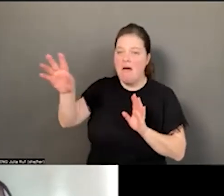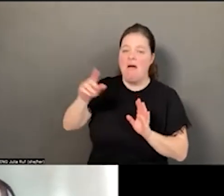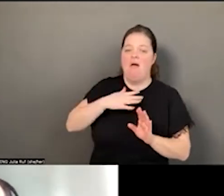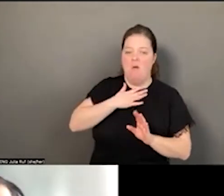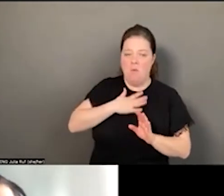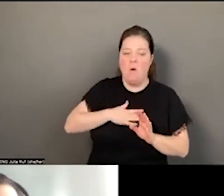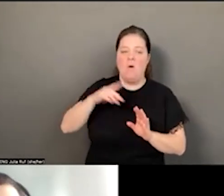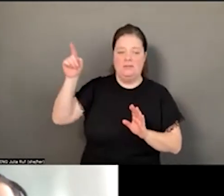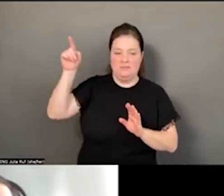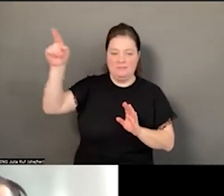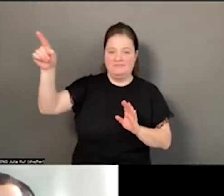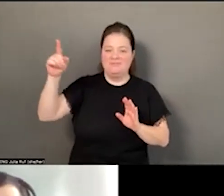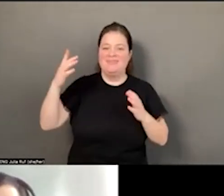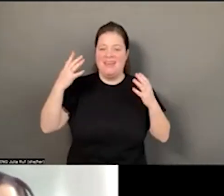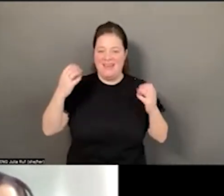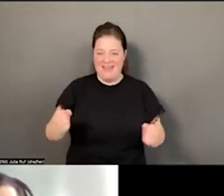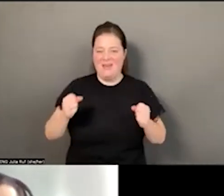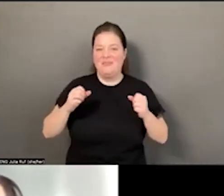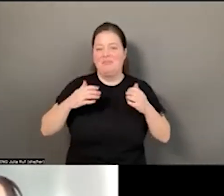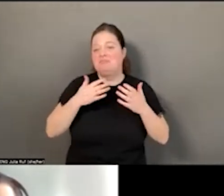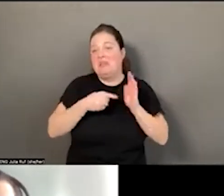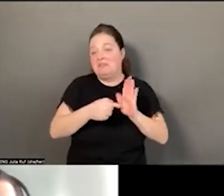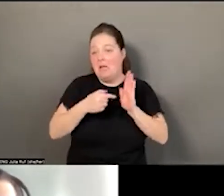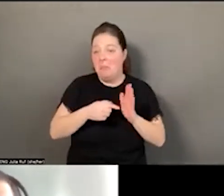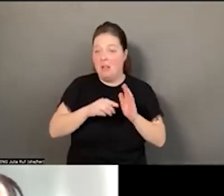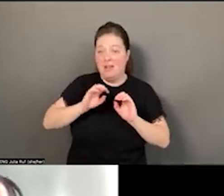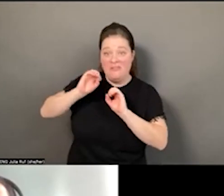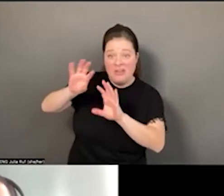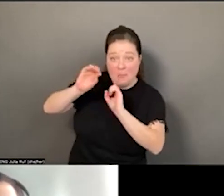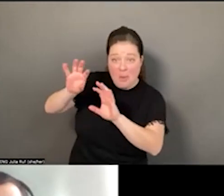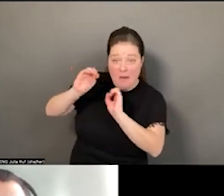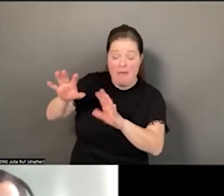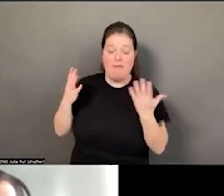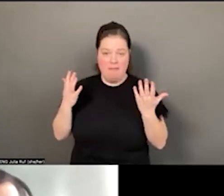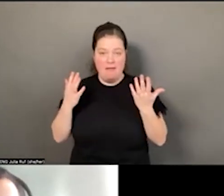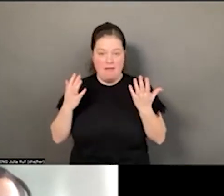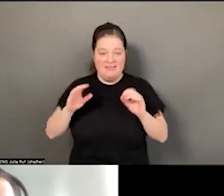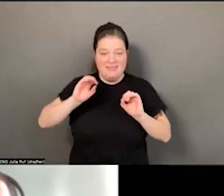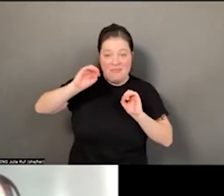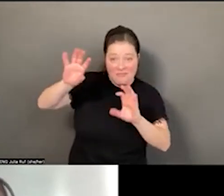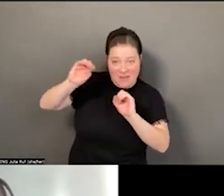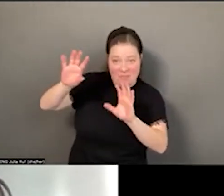put for member states, like the feedback mechanism or the enforcement mechanism. So we expect that the EU websites also